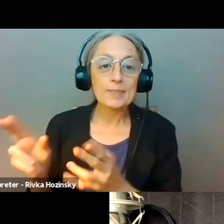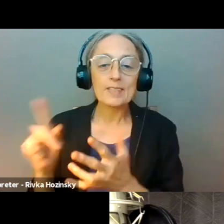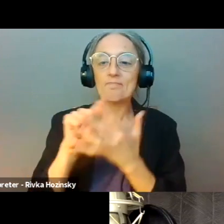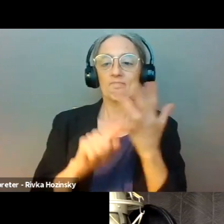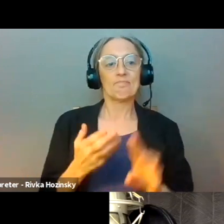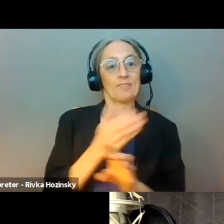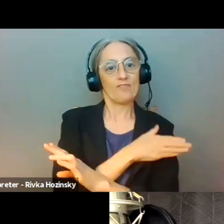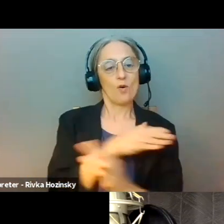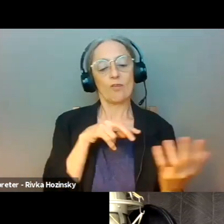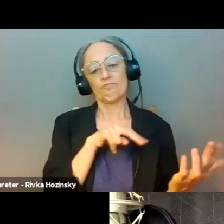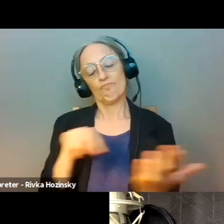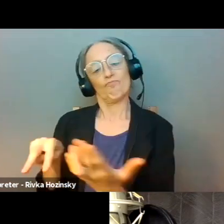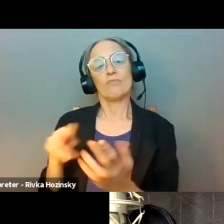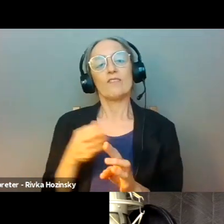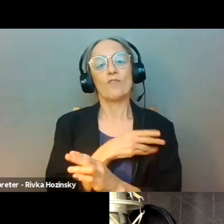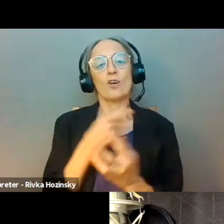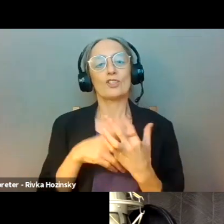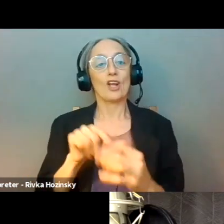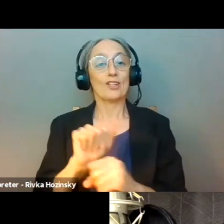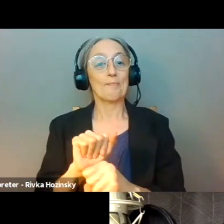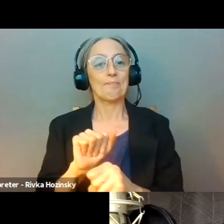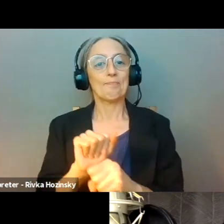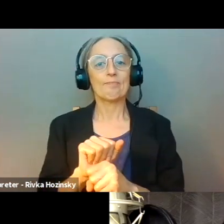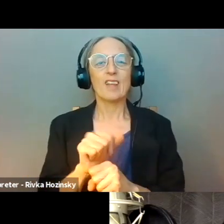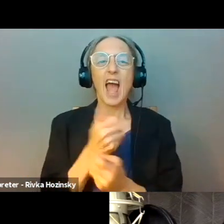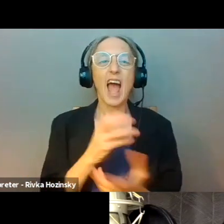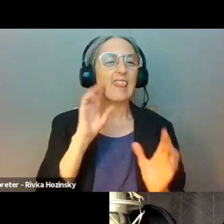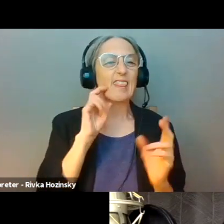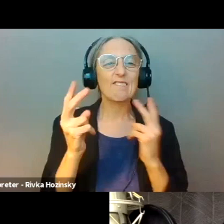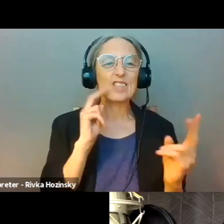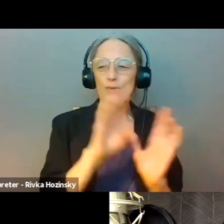or visual components are absolutely necessary for audio description.